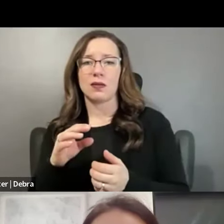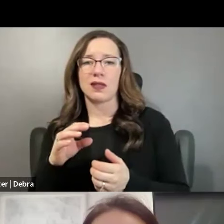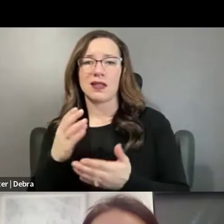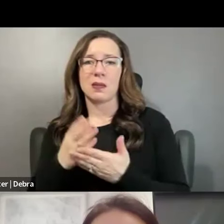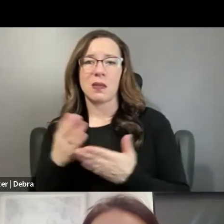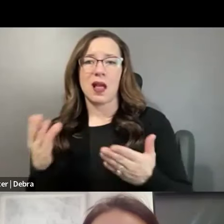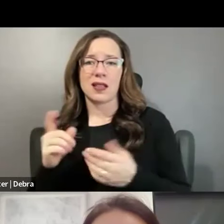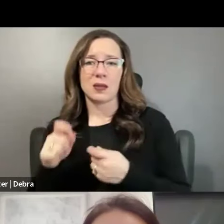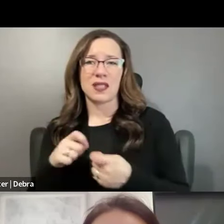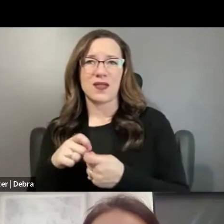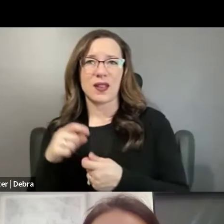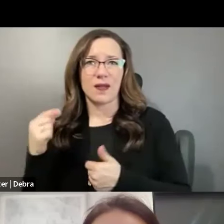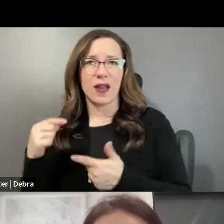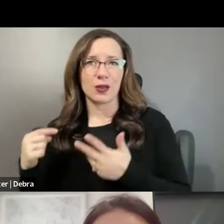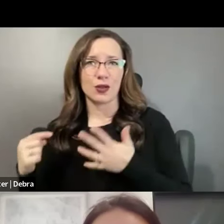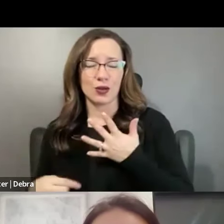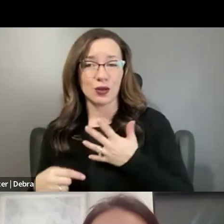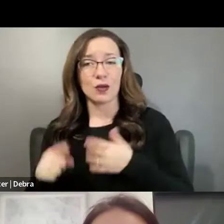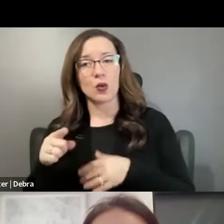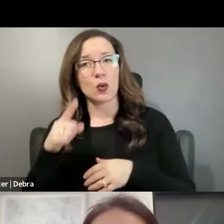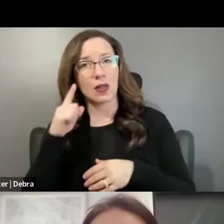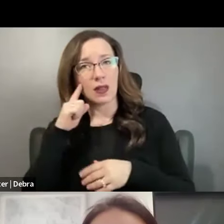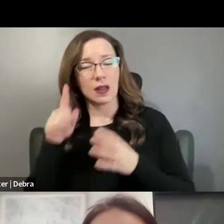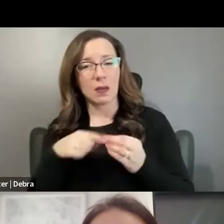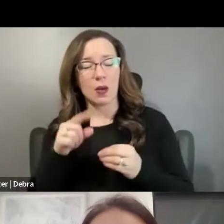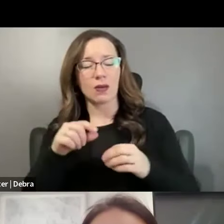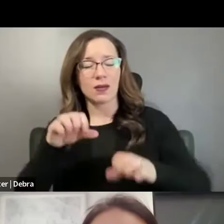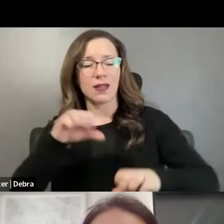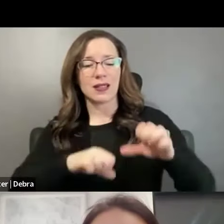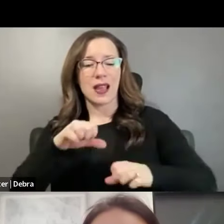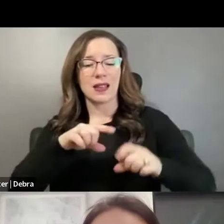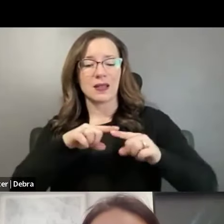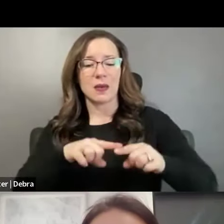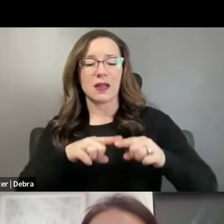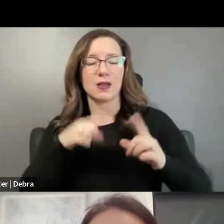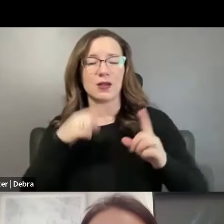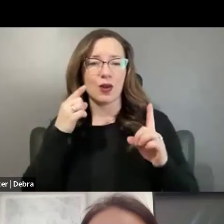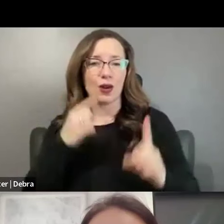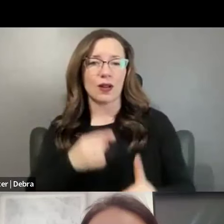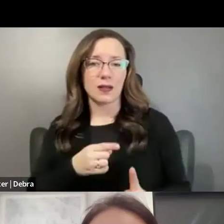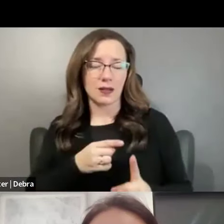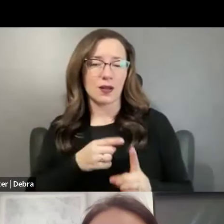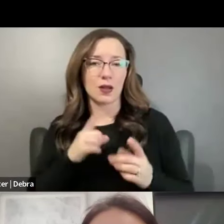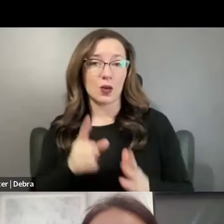But if we think, for example, the science-based targets, the requirements that are coming